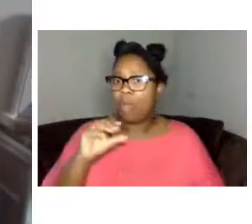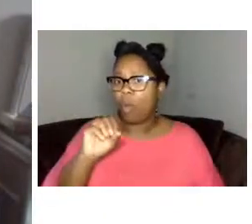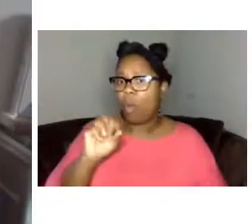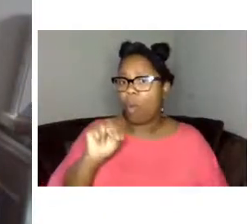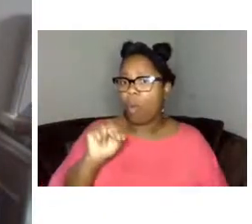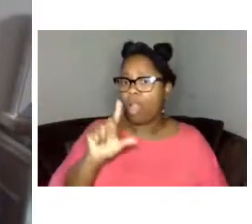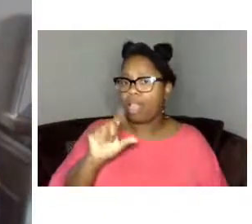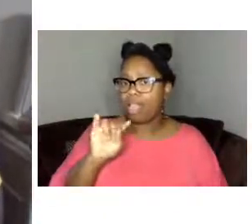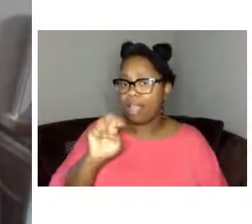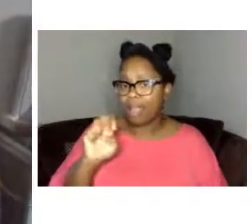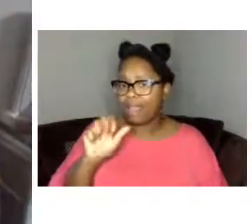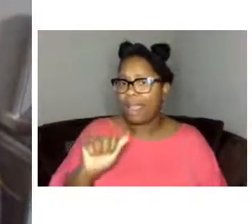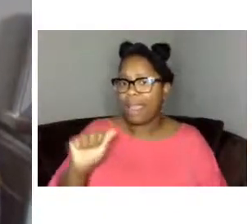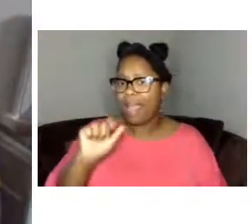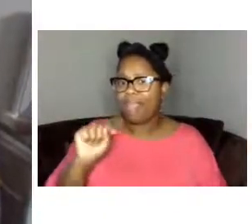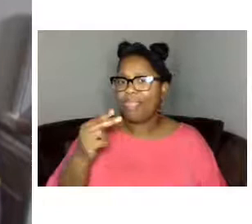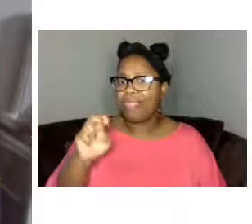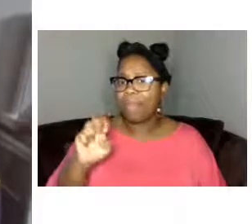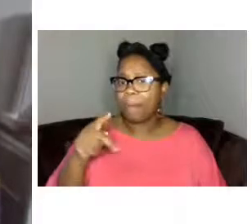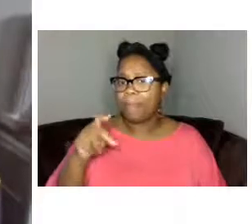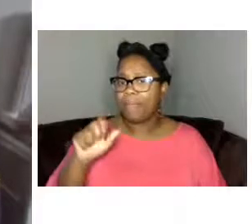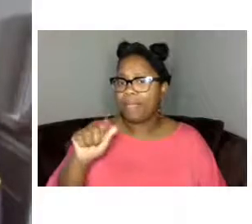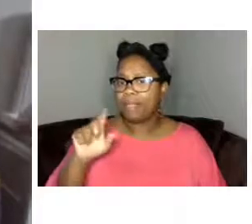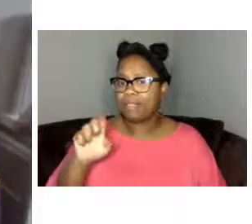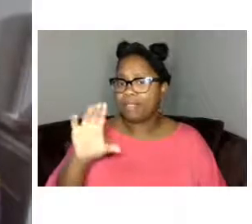thepeelcenter.org you can also contact us through social media